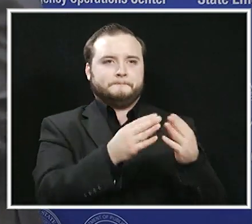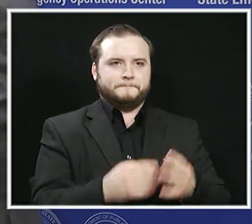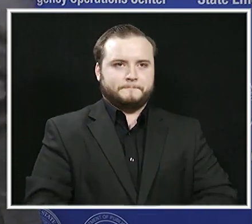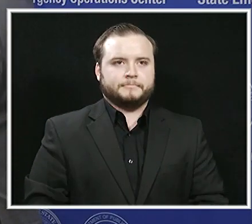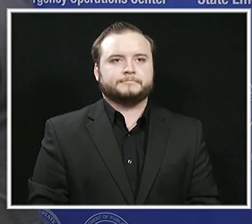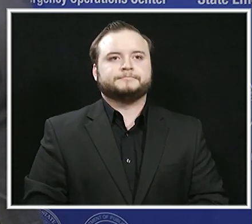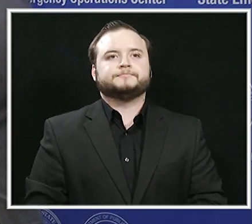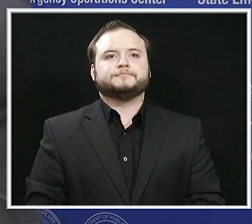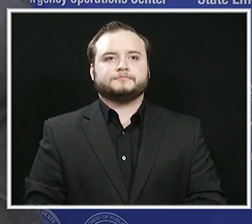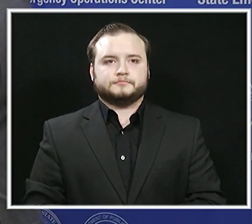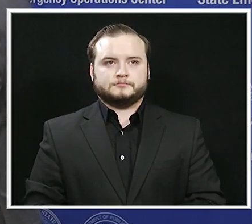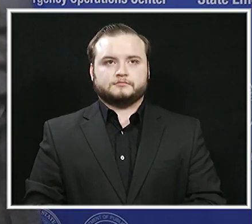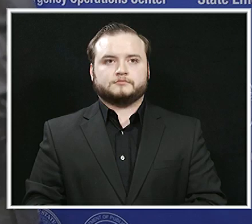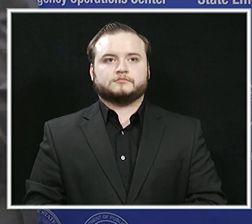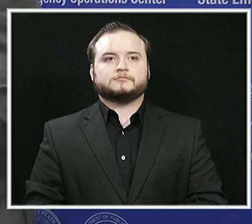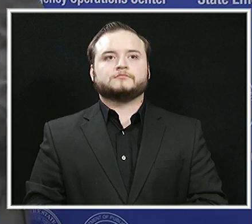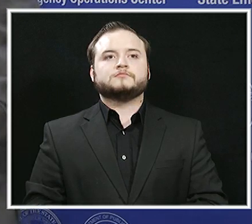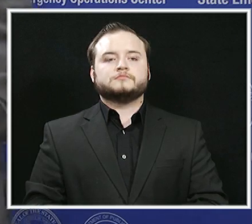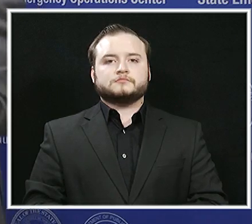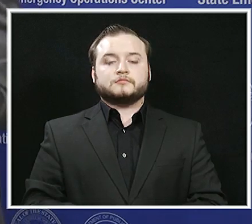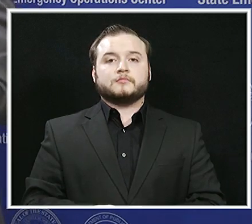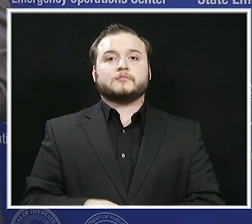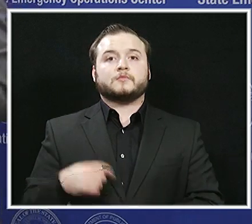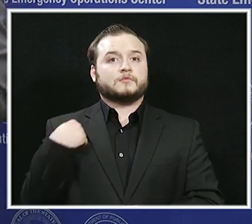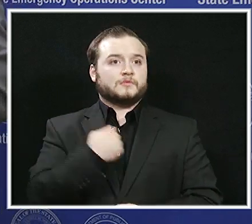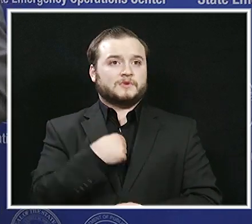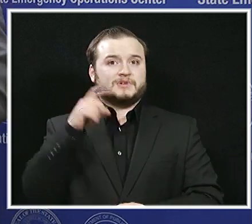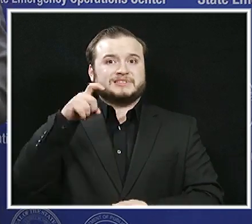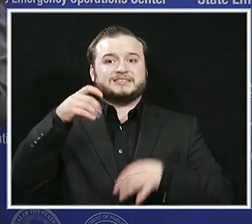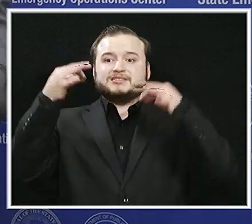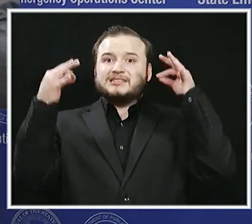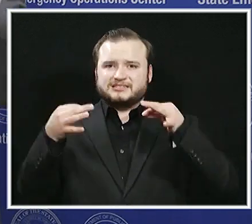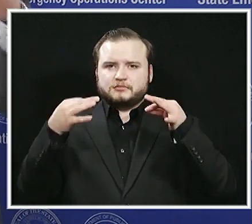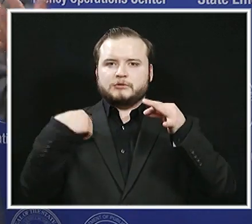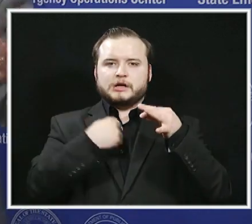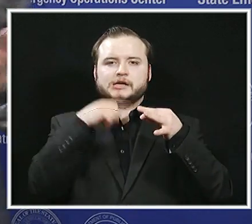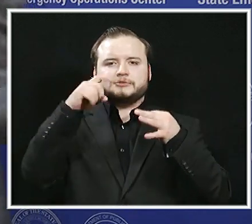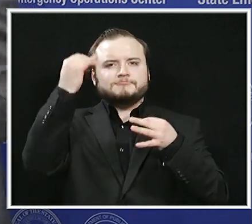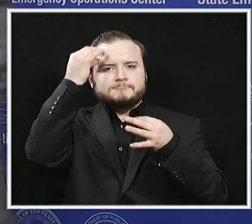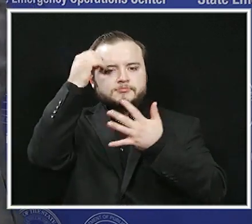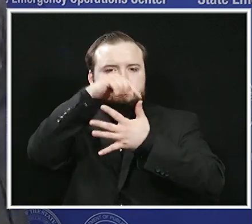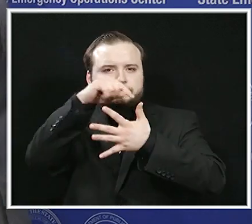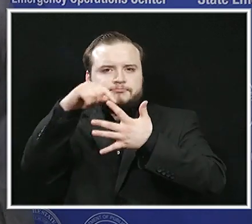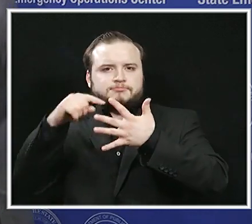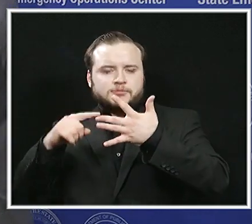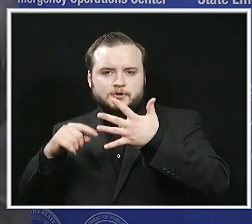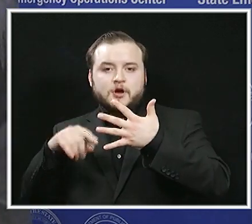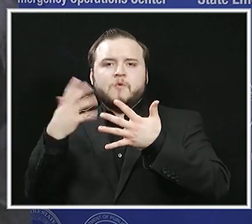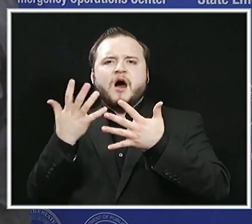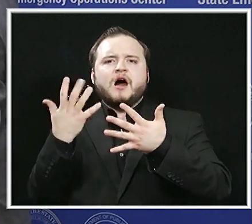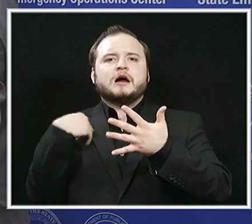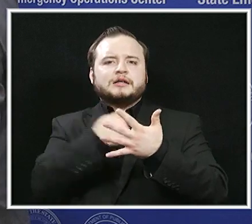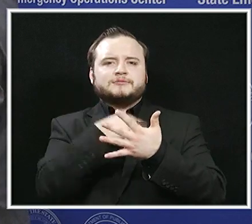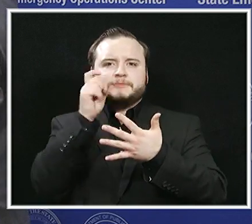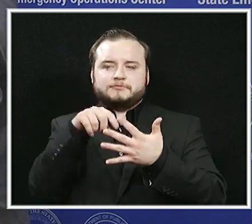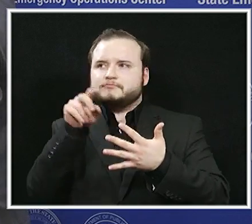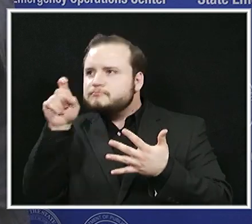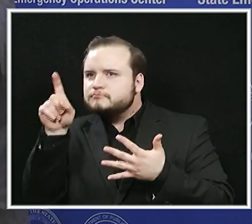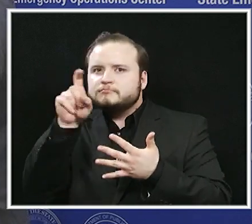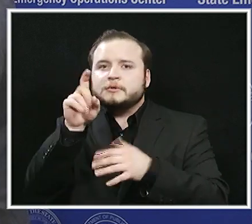everything opens tomorrow, it's somewhere in between. I think the slide I showed previously bears out that that works. Again, the factors that we've been asking about. This is what we ask ourselves,